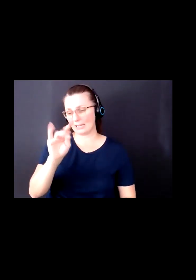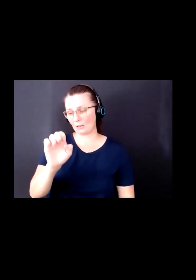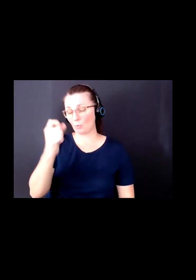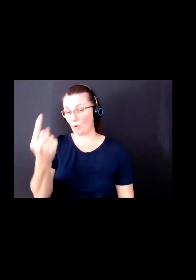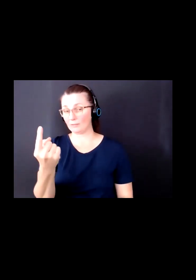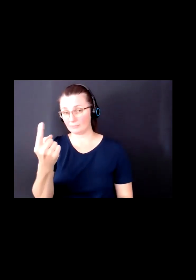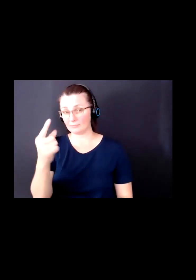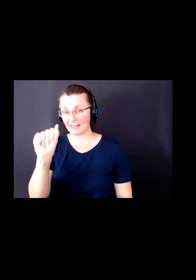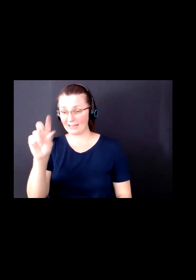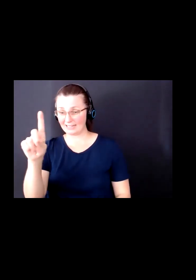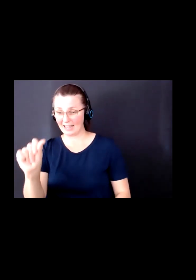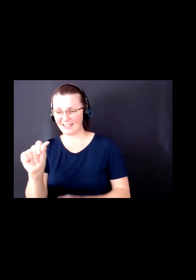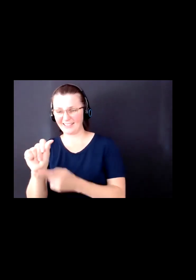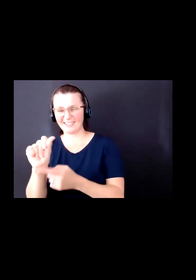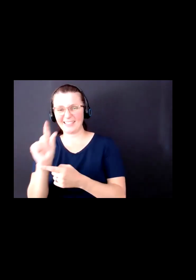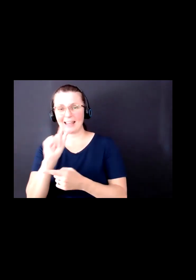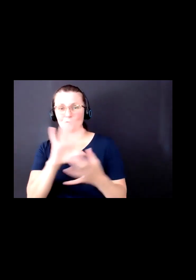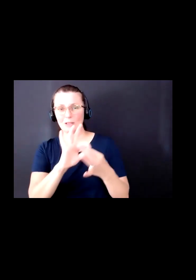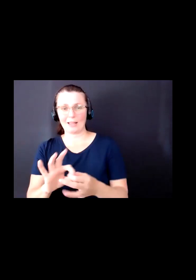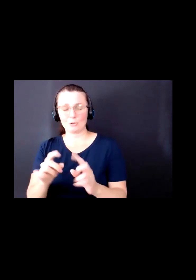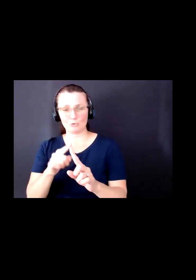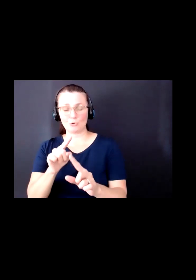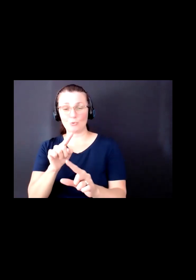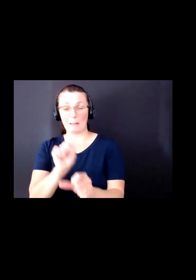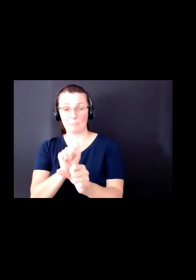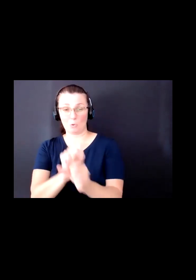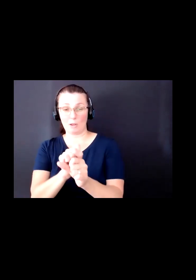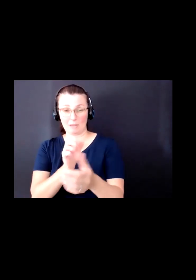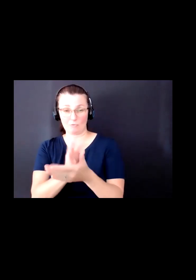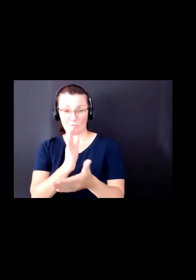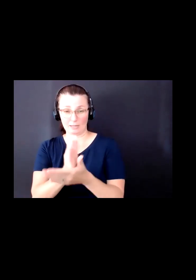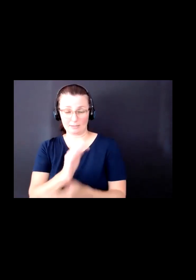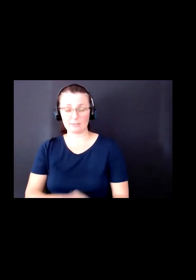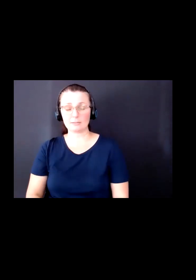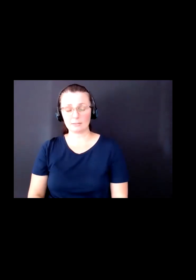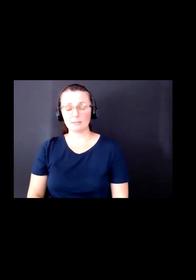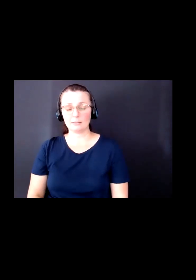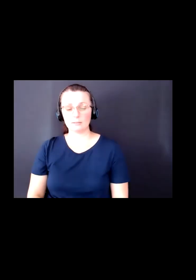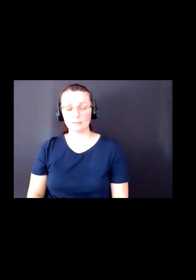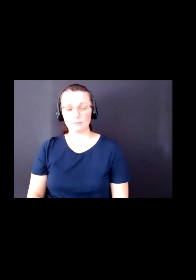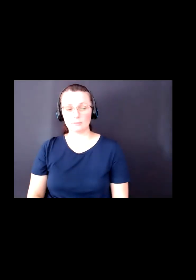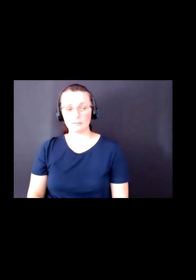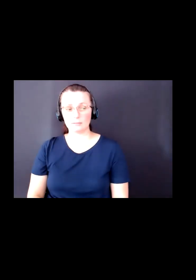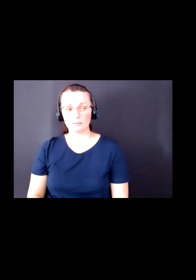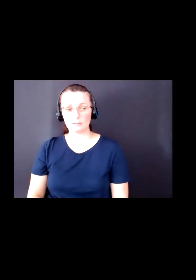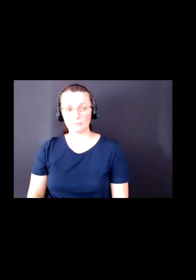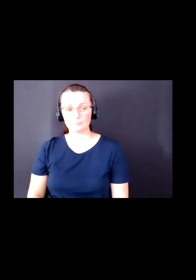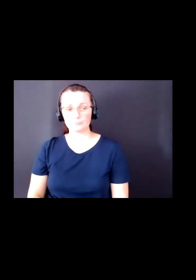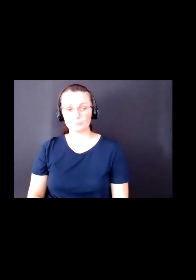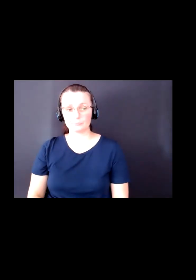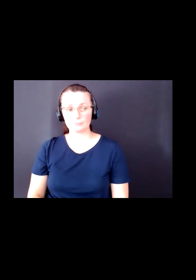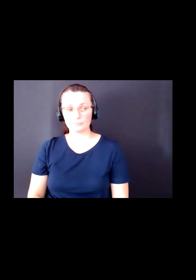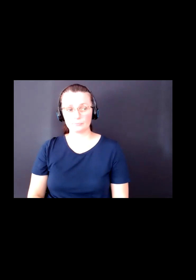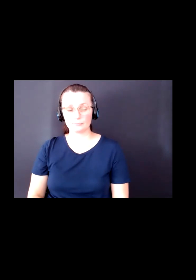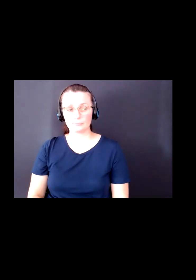employment rights, and CAP in recent months has started an